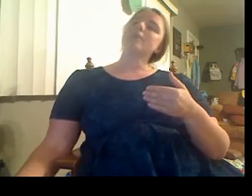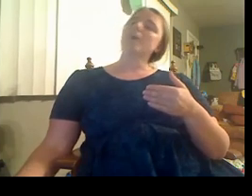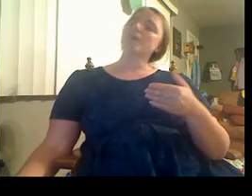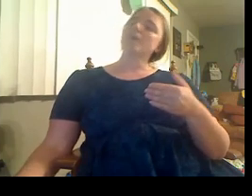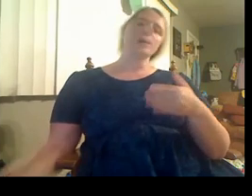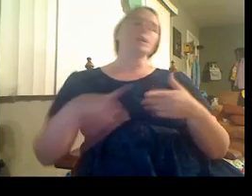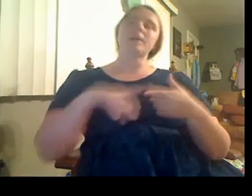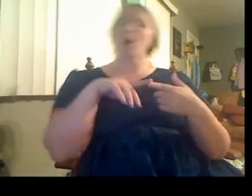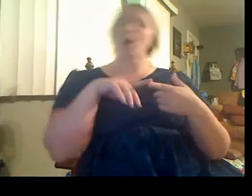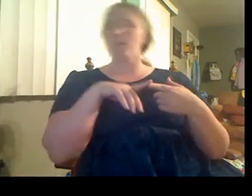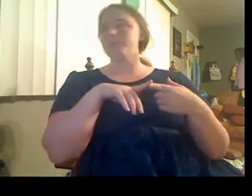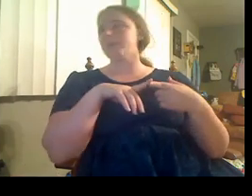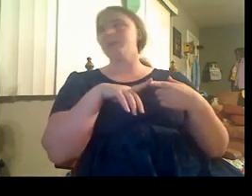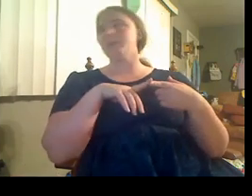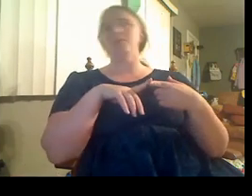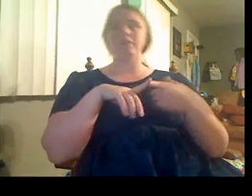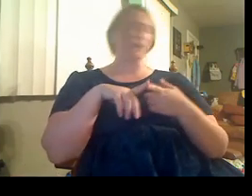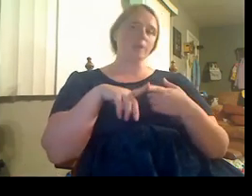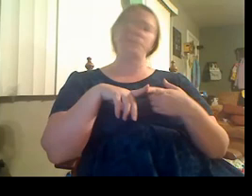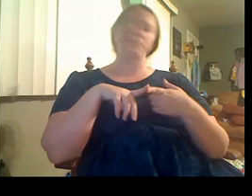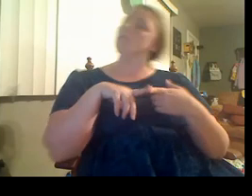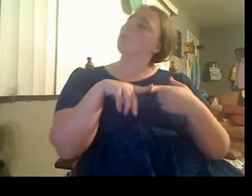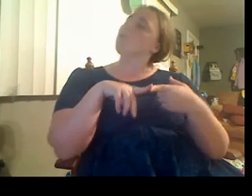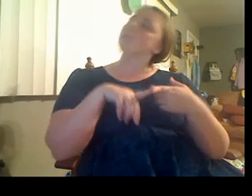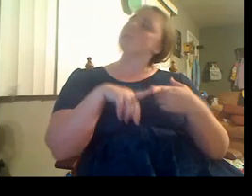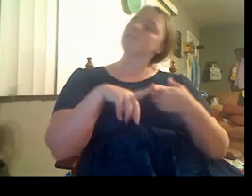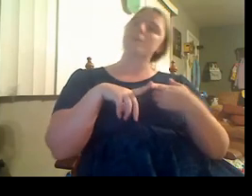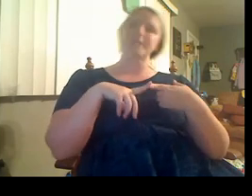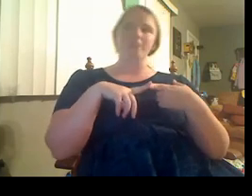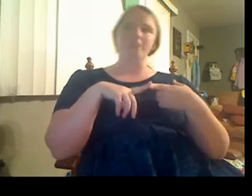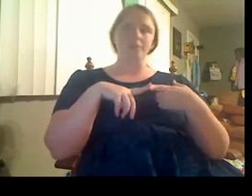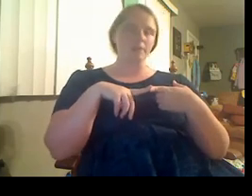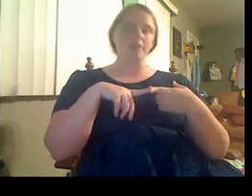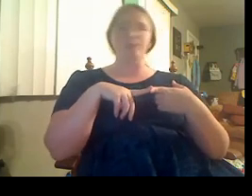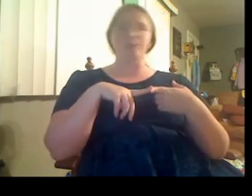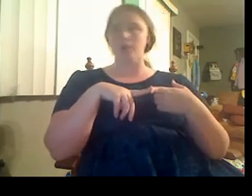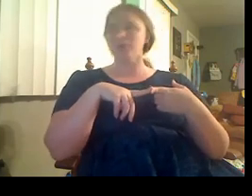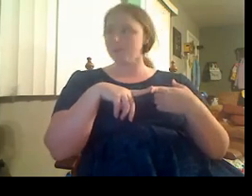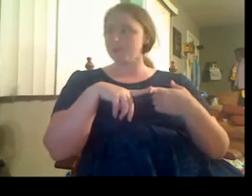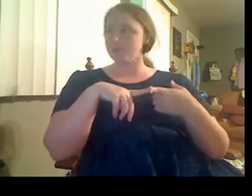So I put it is my hope that the community advisory committee will request that SELPA develops a committee of stakeholders.